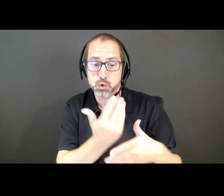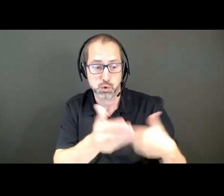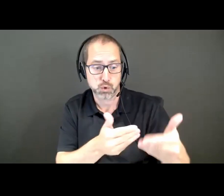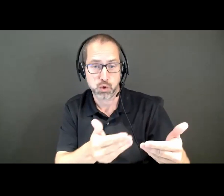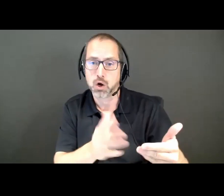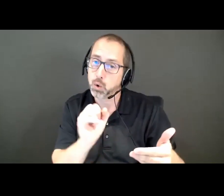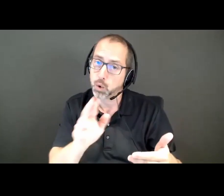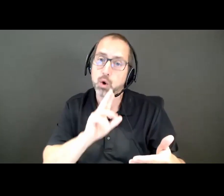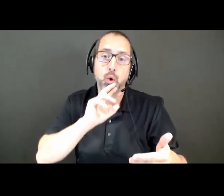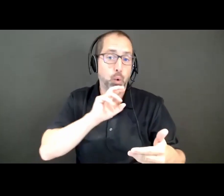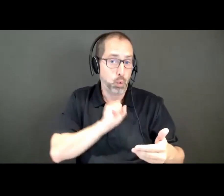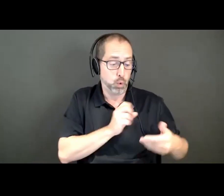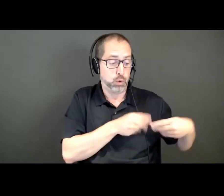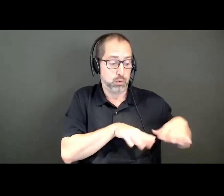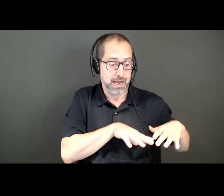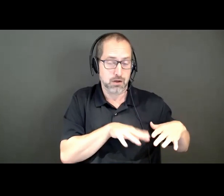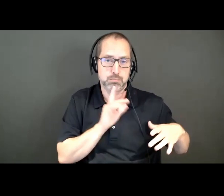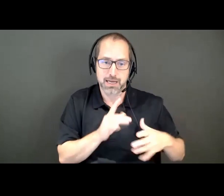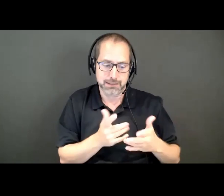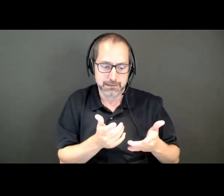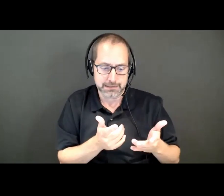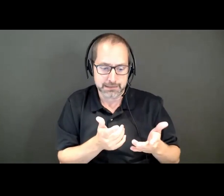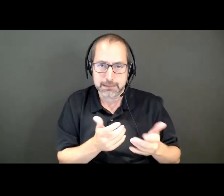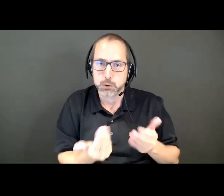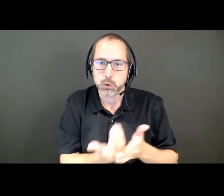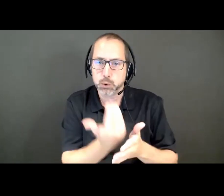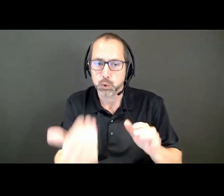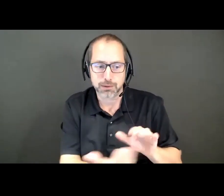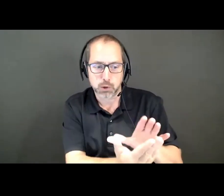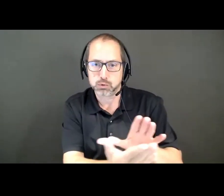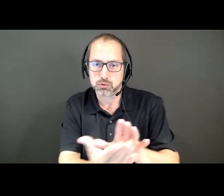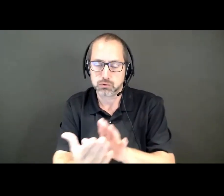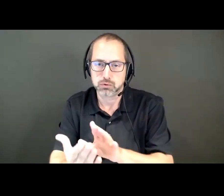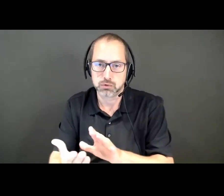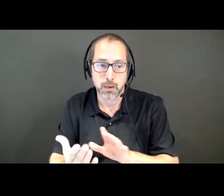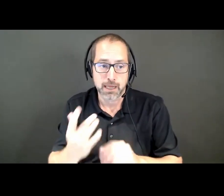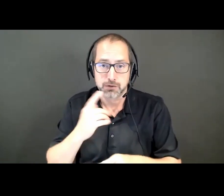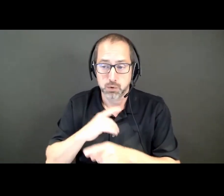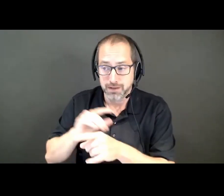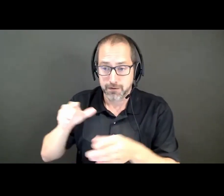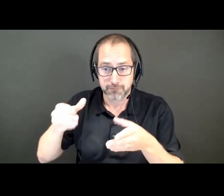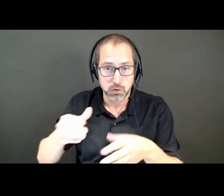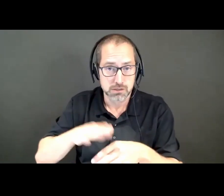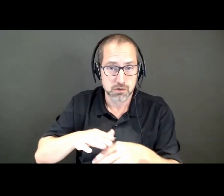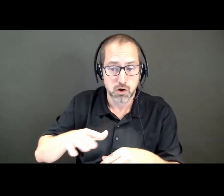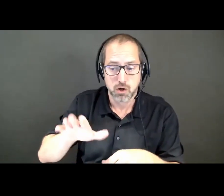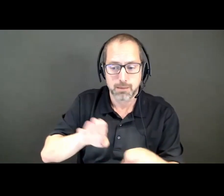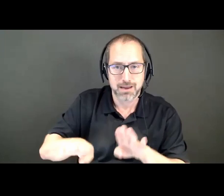in new ways. His documentation would find focus on the behaviors of Africans living in the colonies.